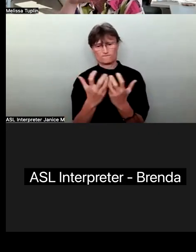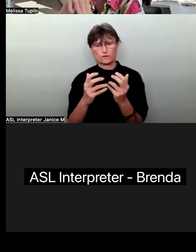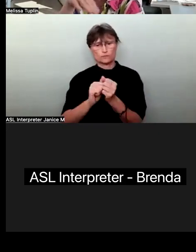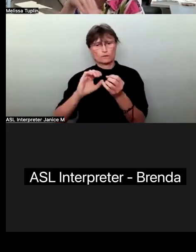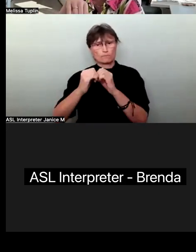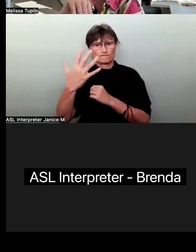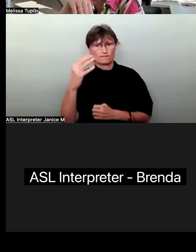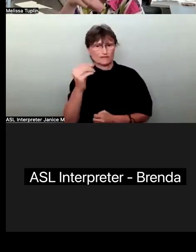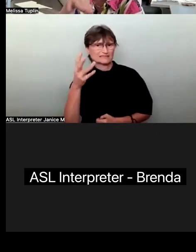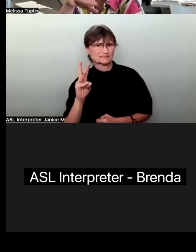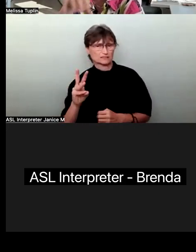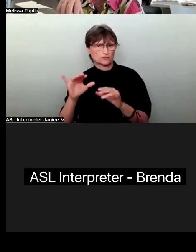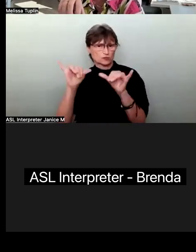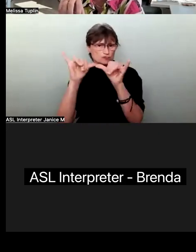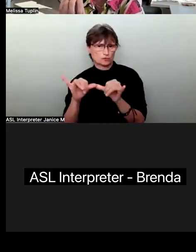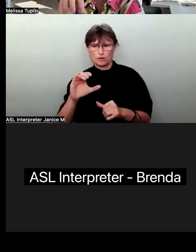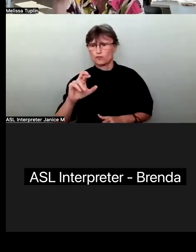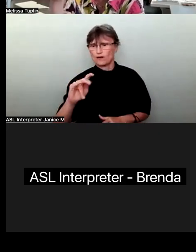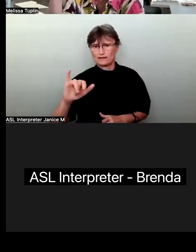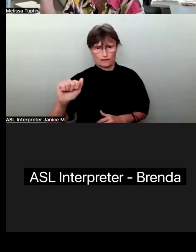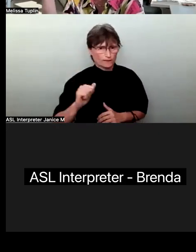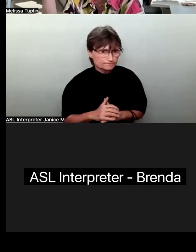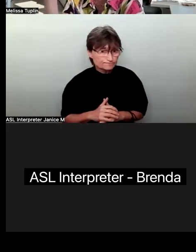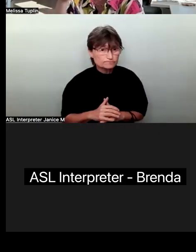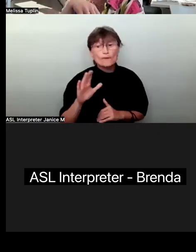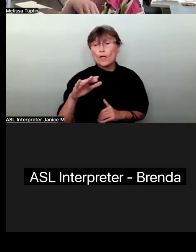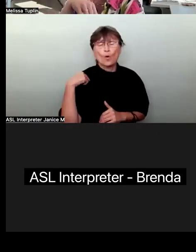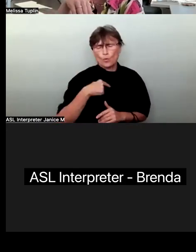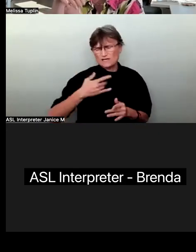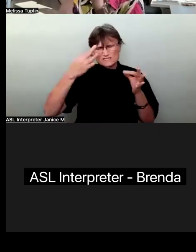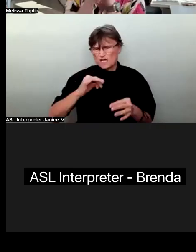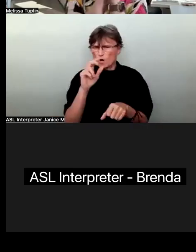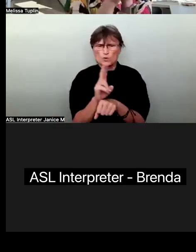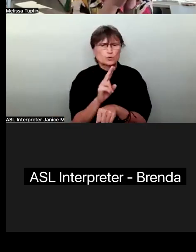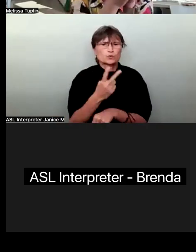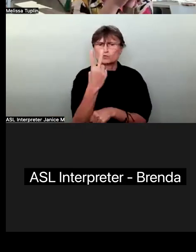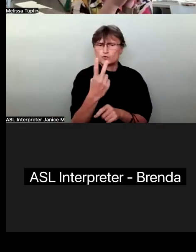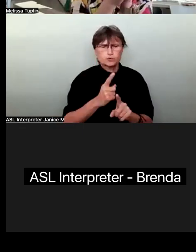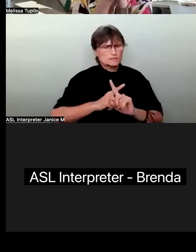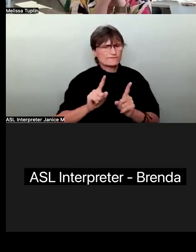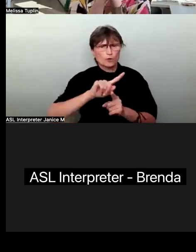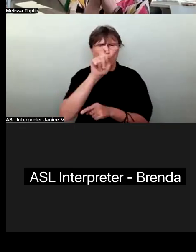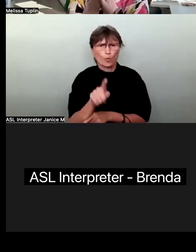did not separate those criteria into two questions because what is the programming,